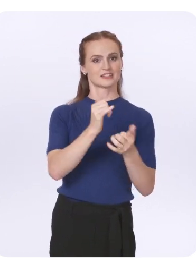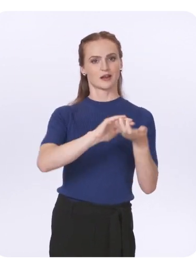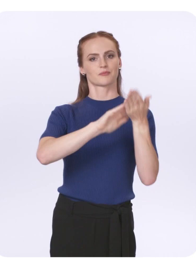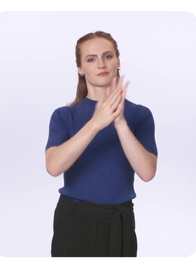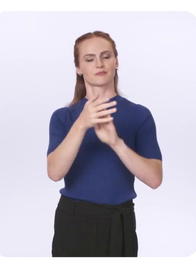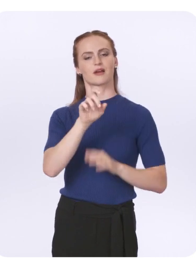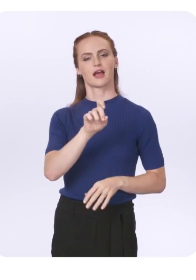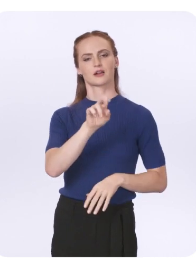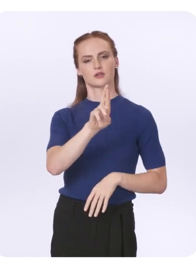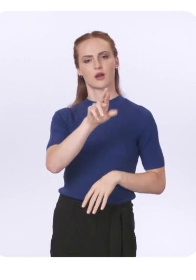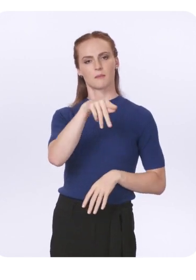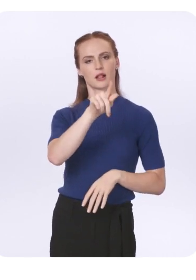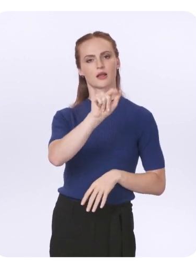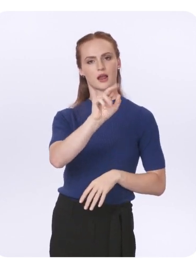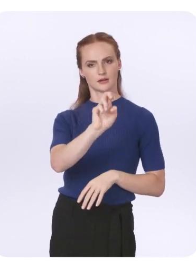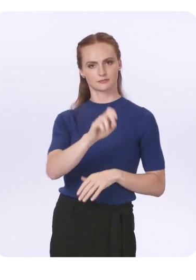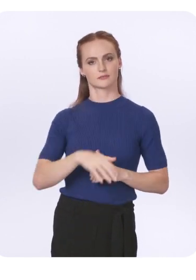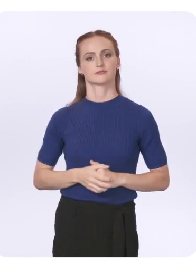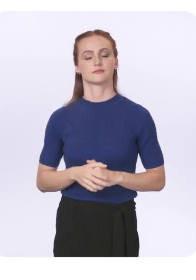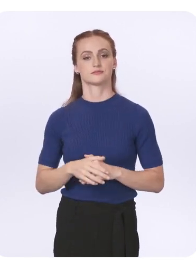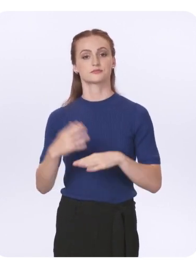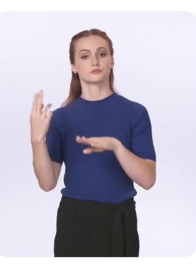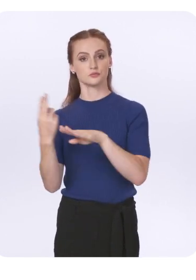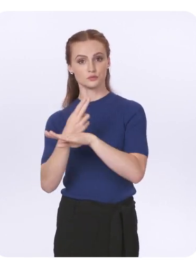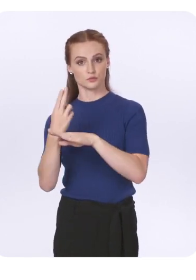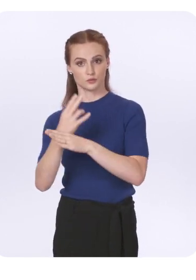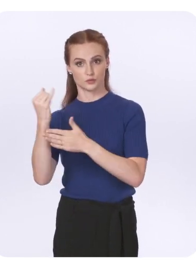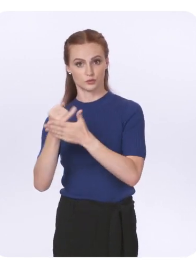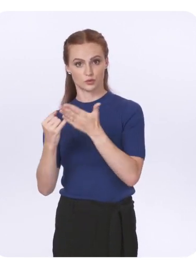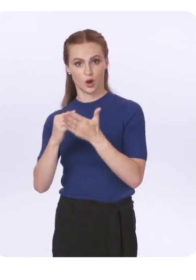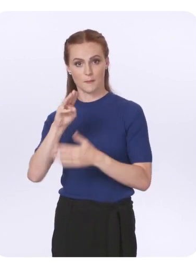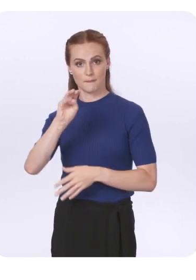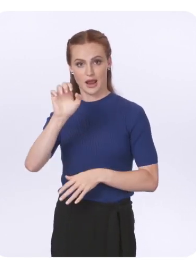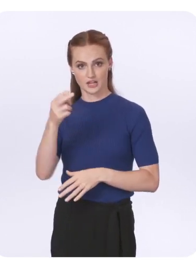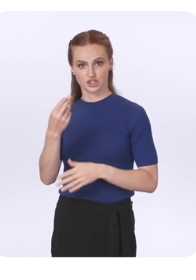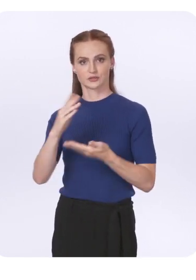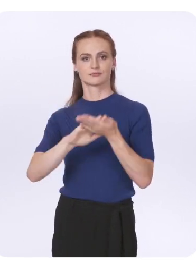are realized as XR meshes. But that’s not all.